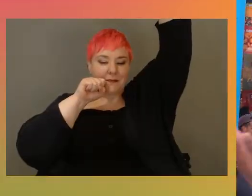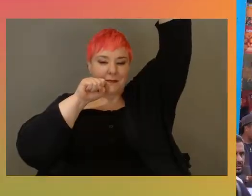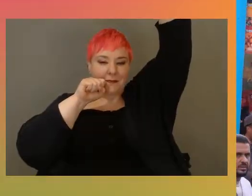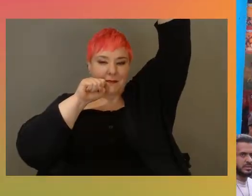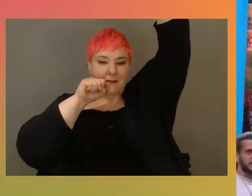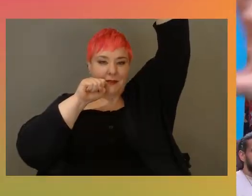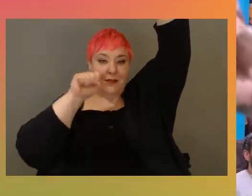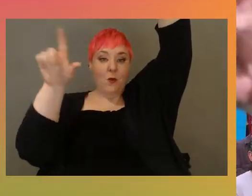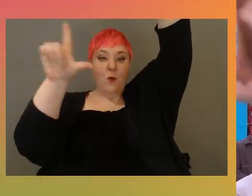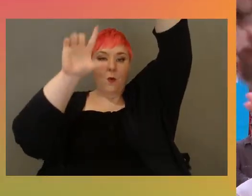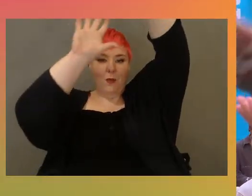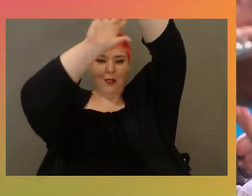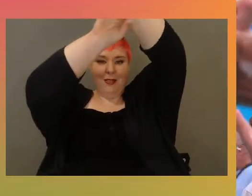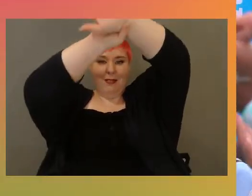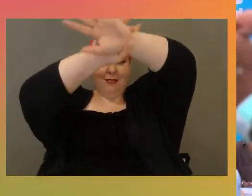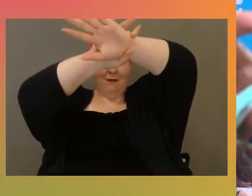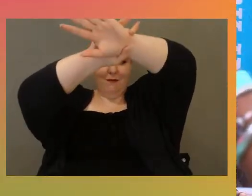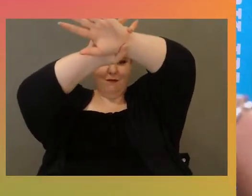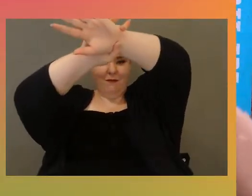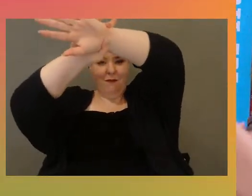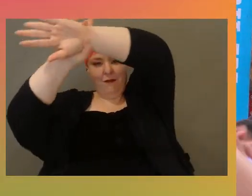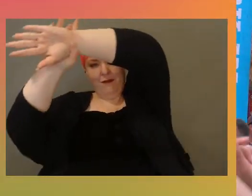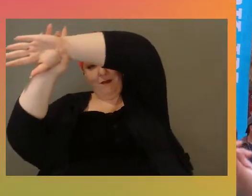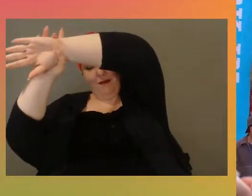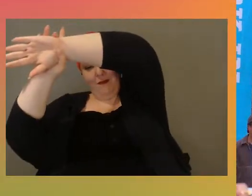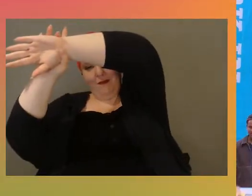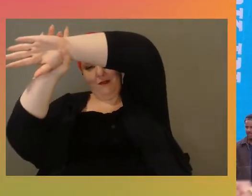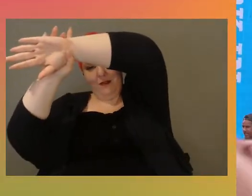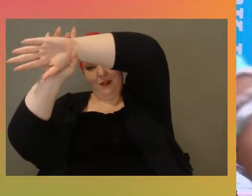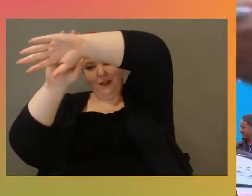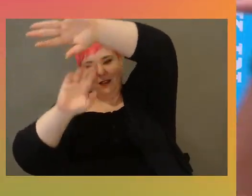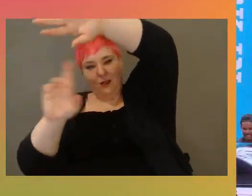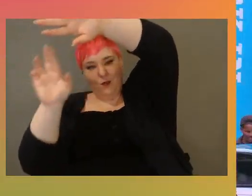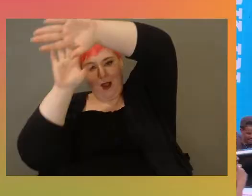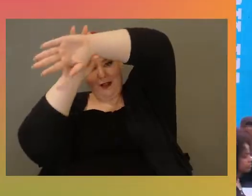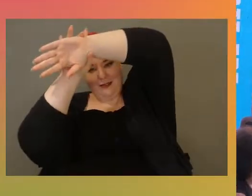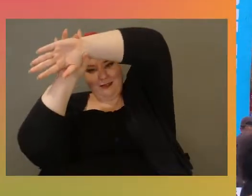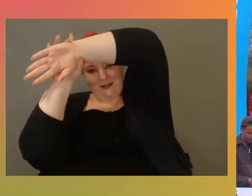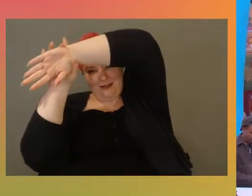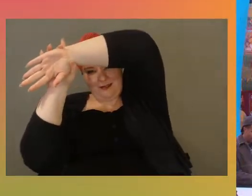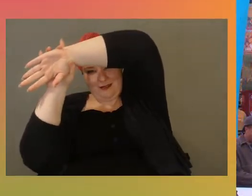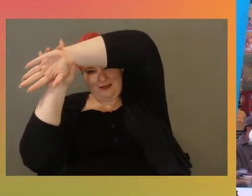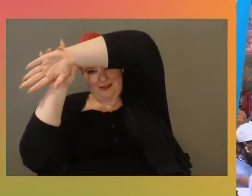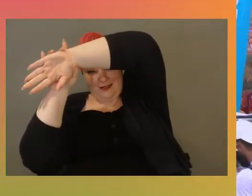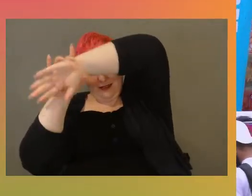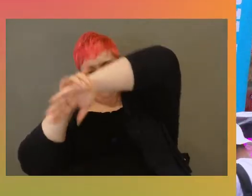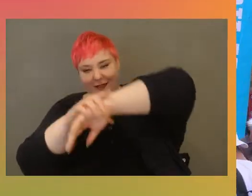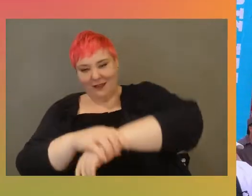AS YOU EXHALE, BRING IT TO YOUR HEART.